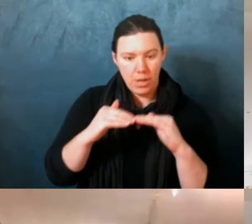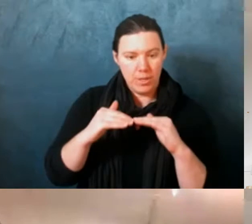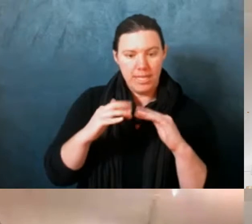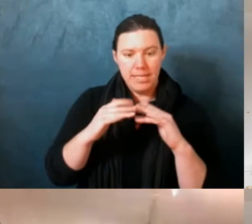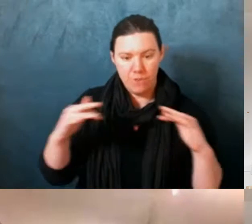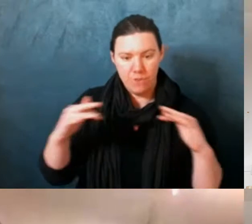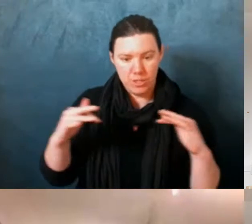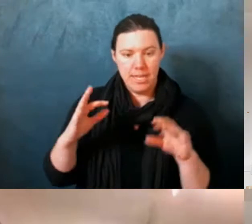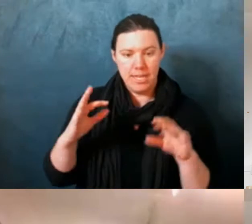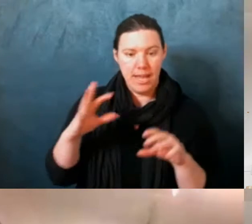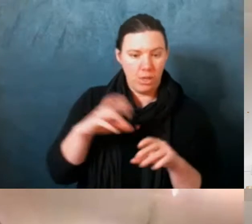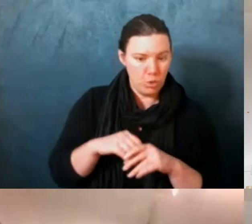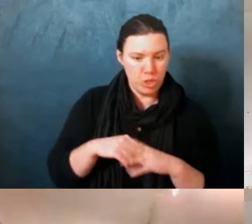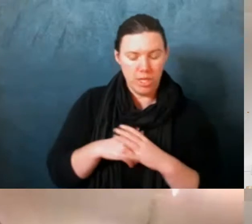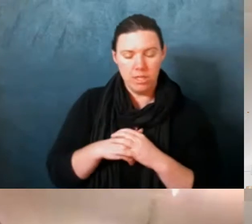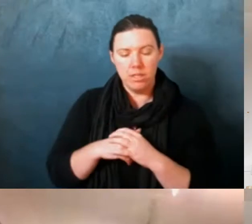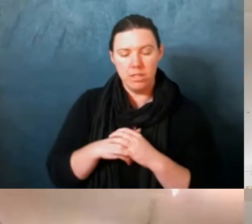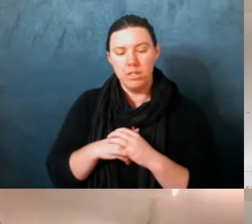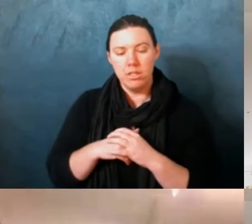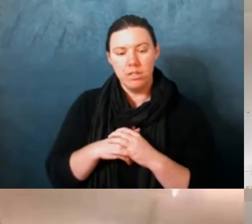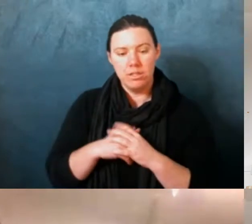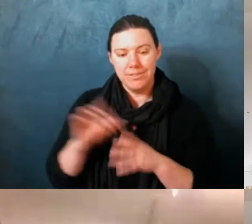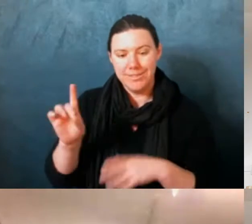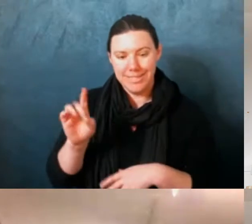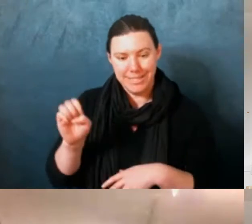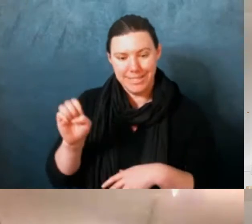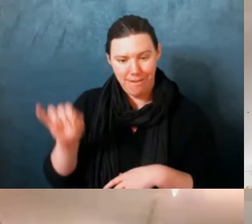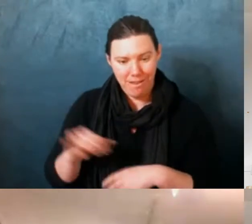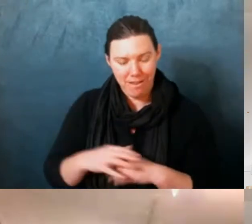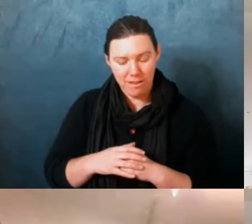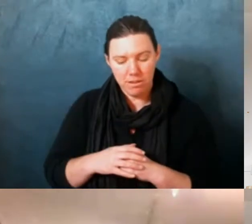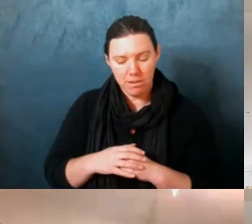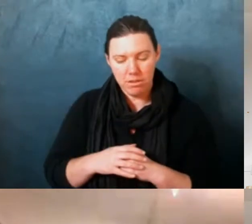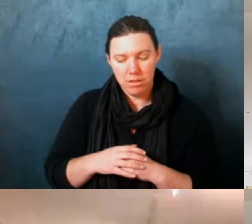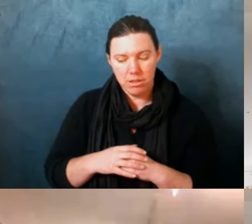all the institutionalized racism and structural racism,